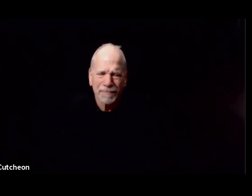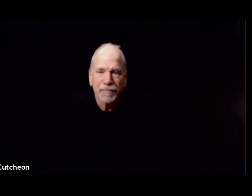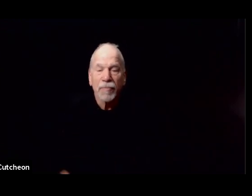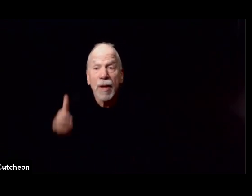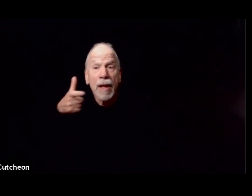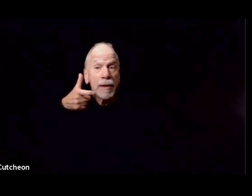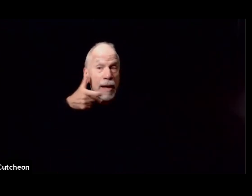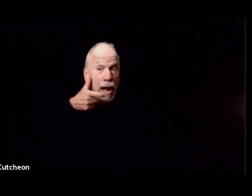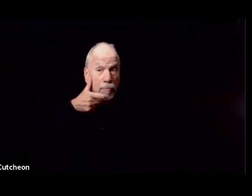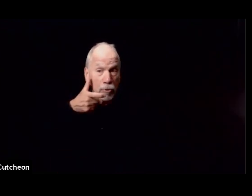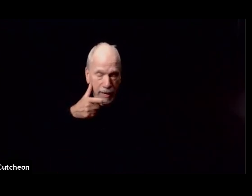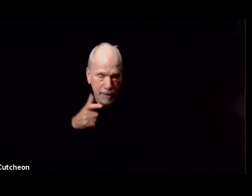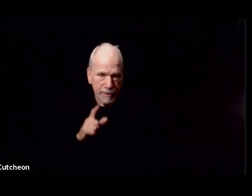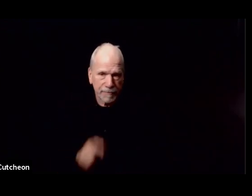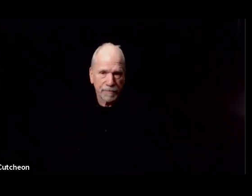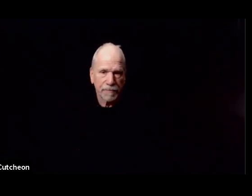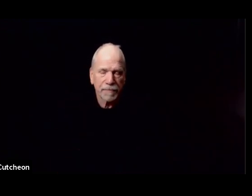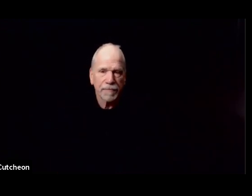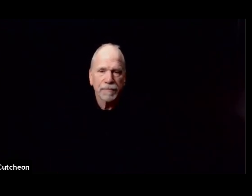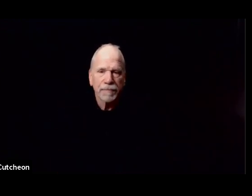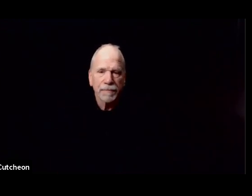Public Radio. Your line is open.